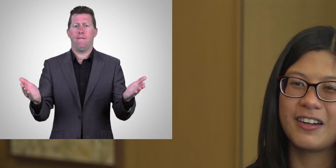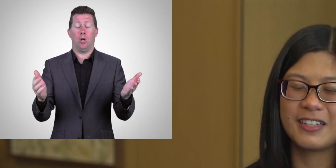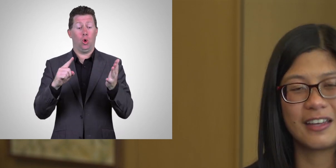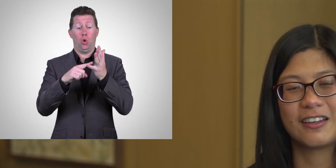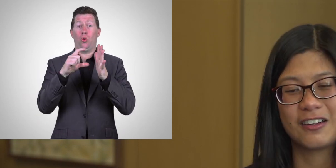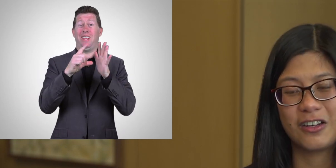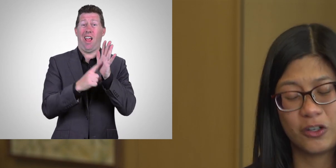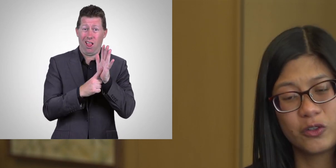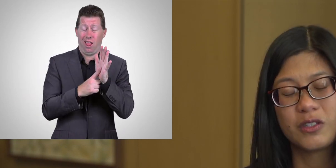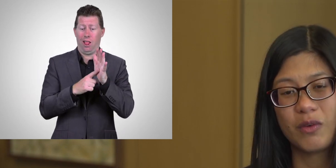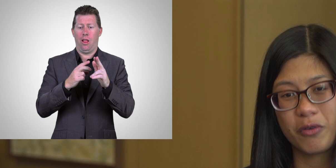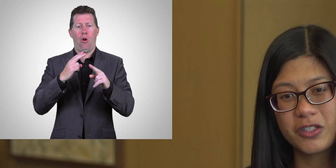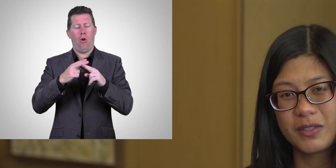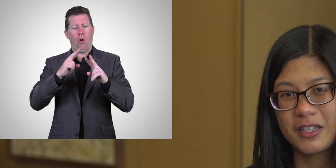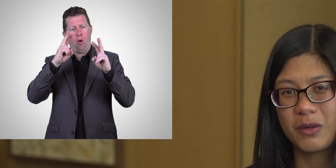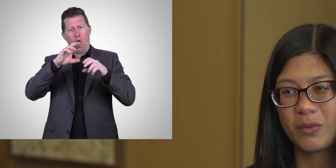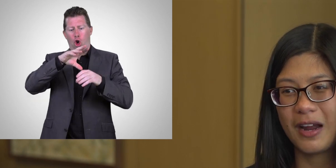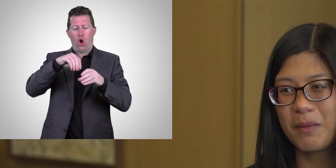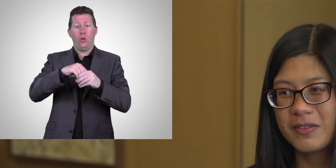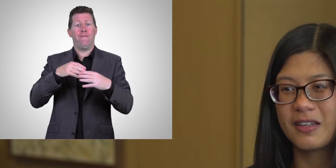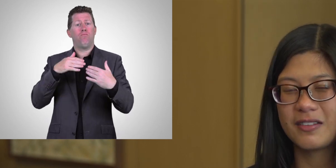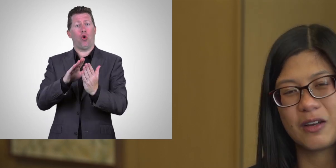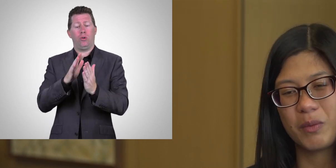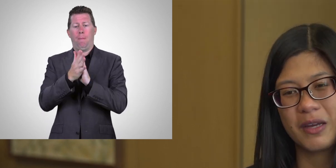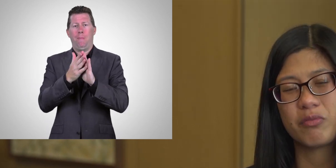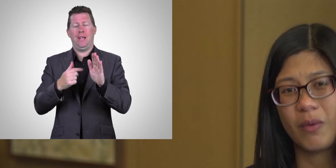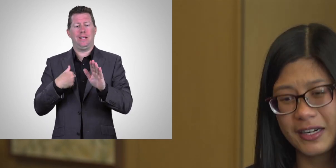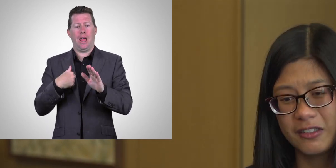and taking an inclusive approach to assessment, what happens then is that we're being proactive